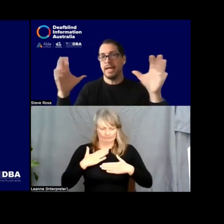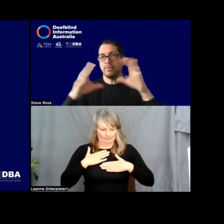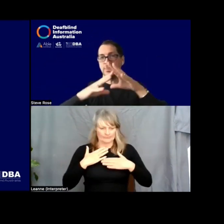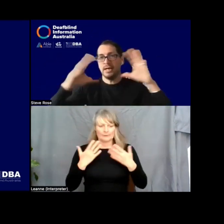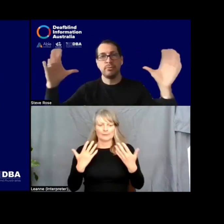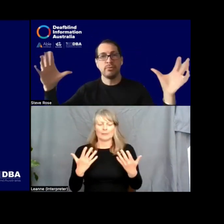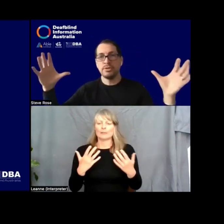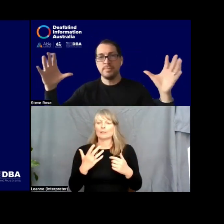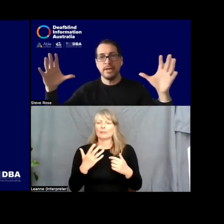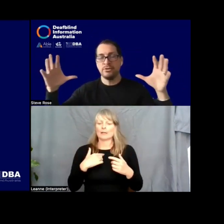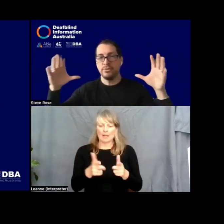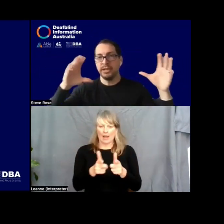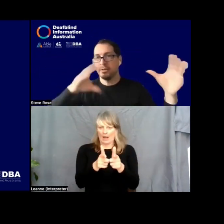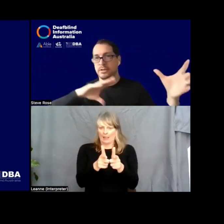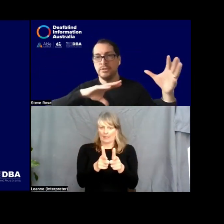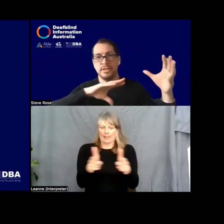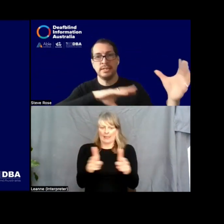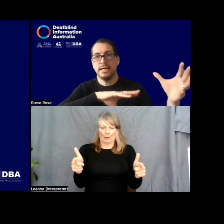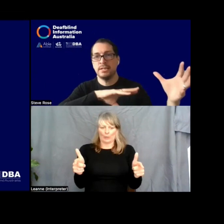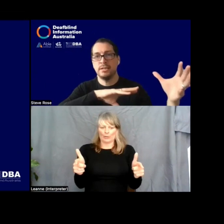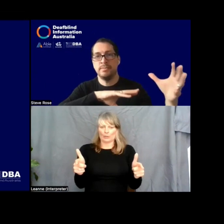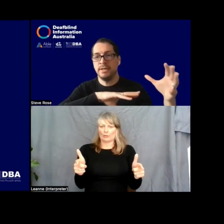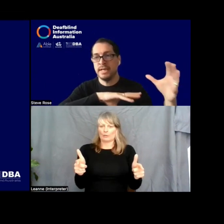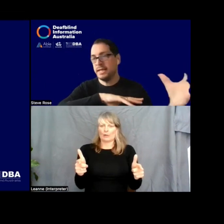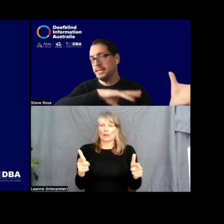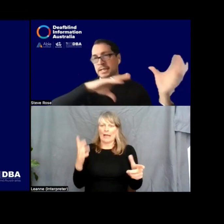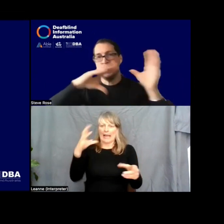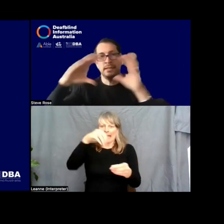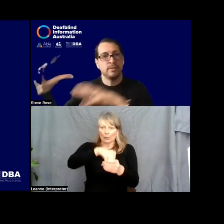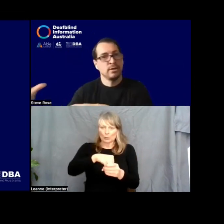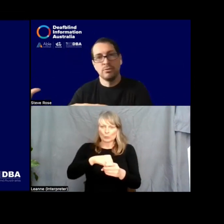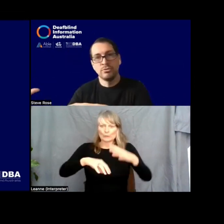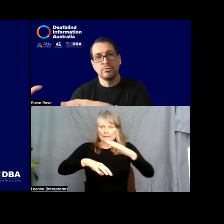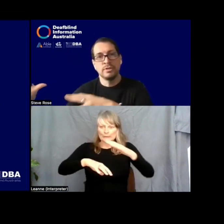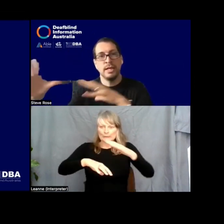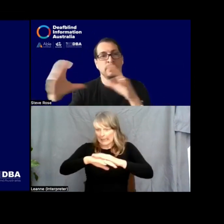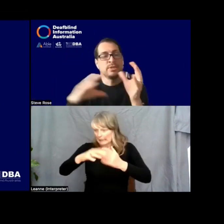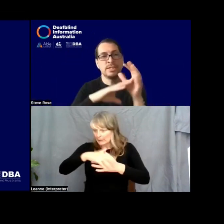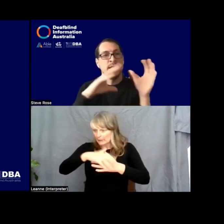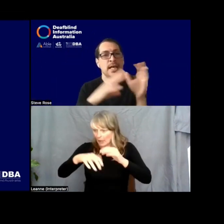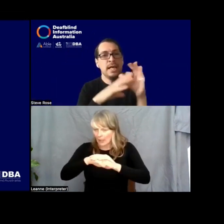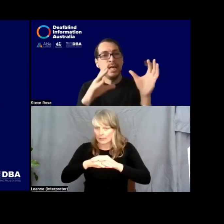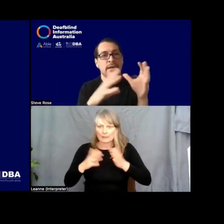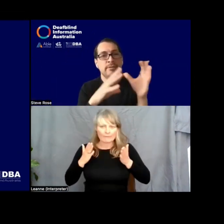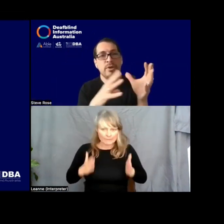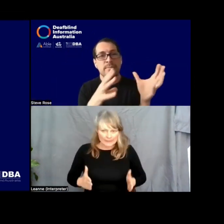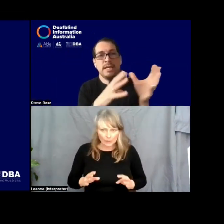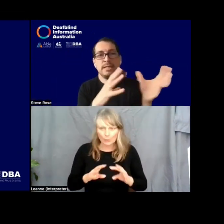of language as the broad spectrum including tactile modality and cultural sign languages, if we meet